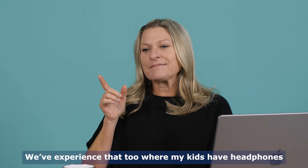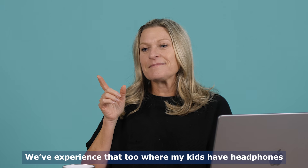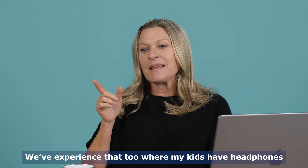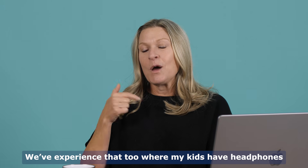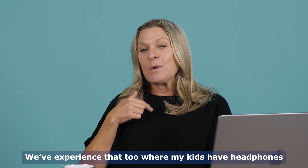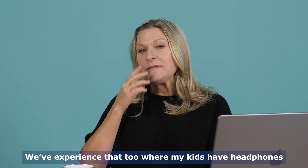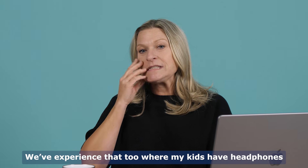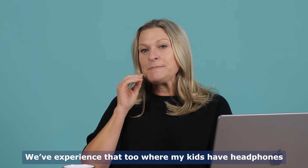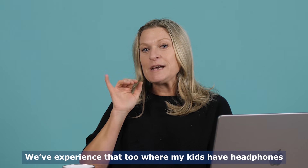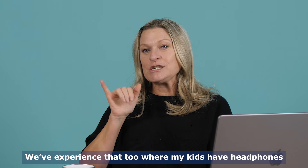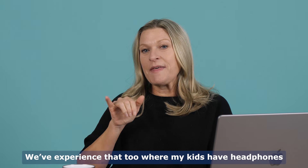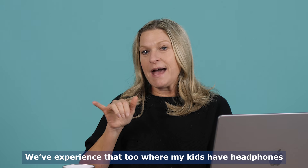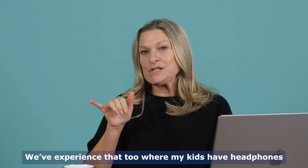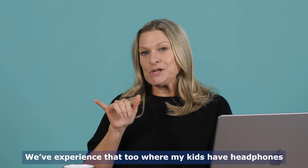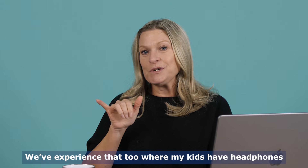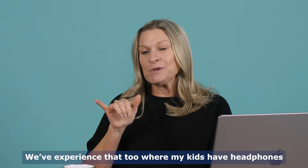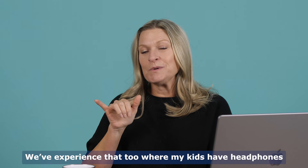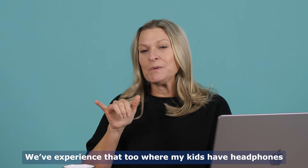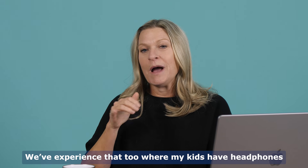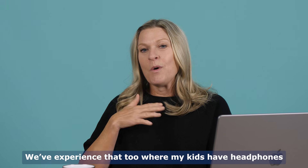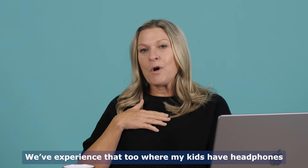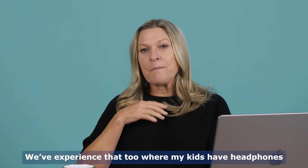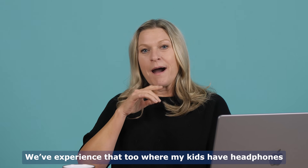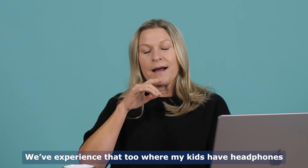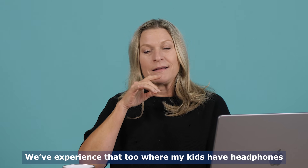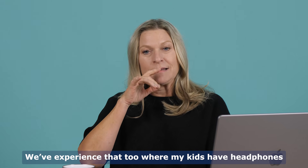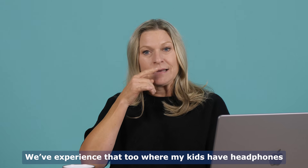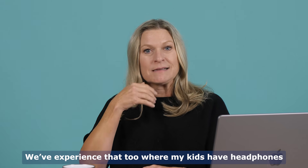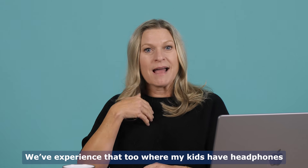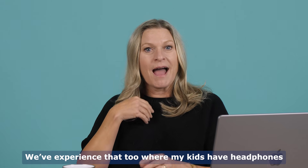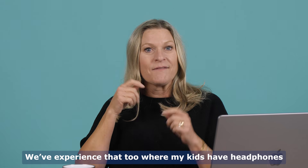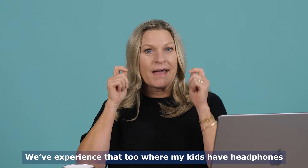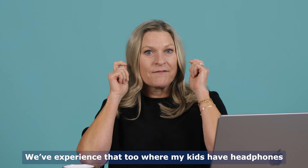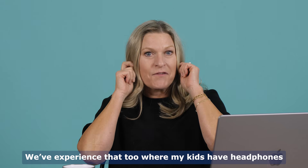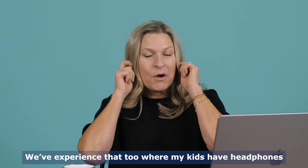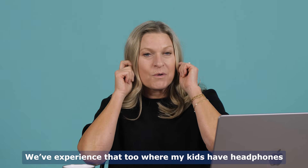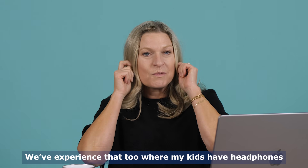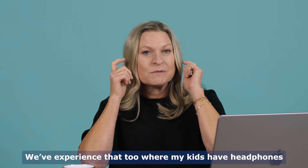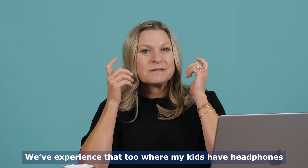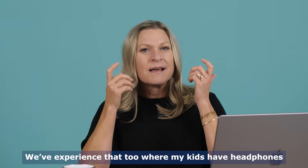We’ve experience that too where my kids have headphones